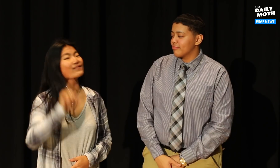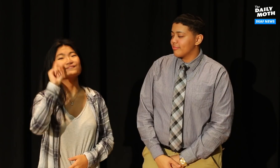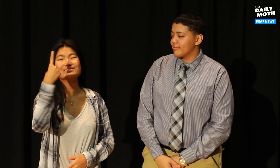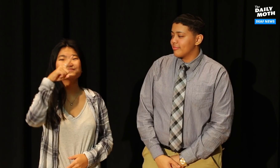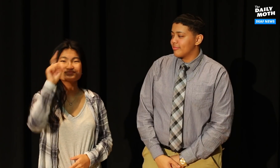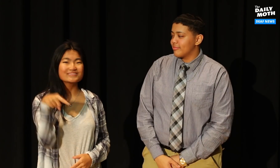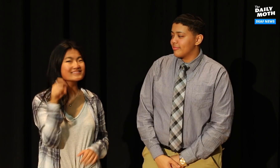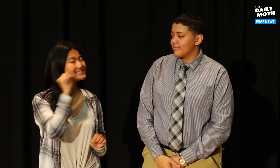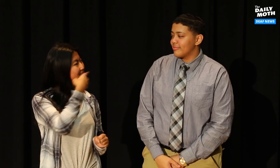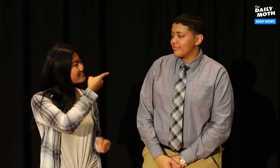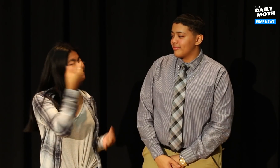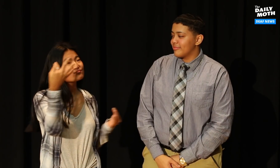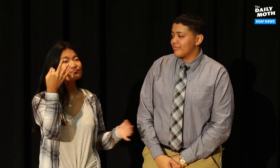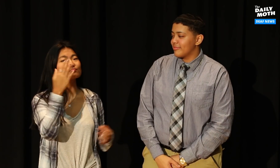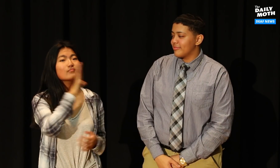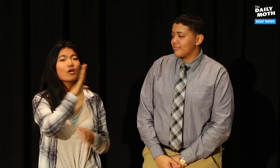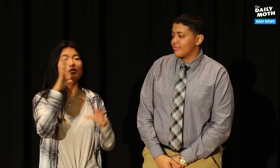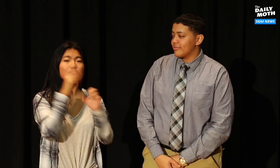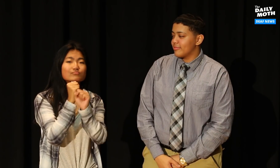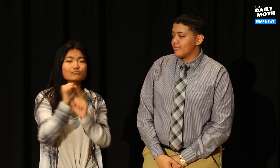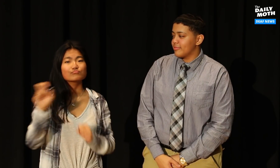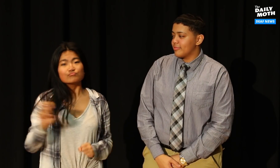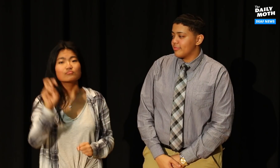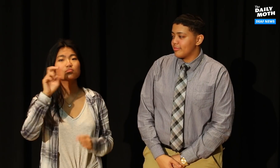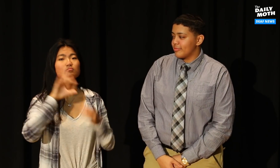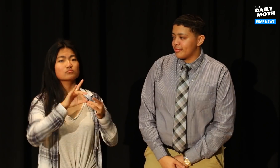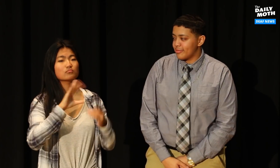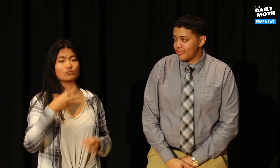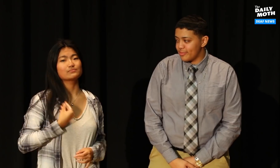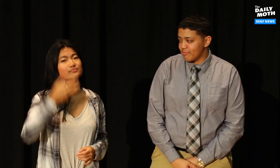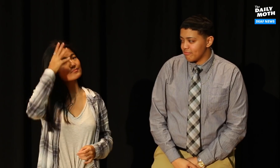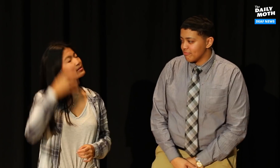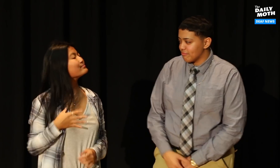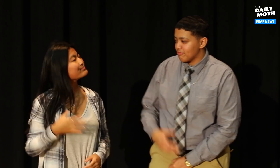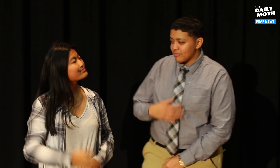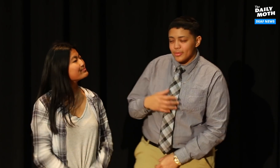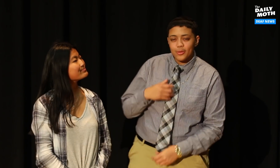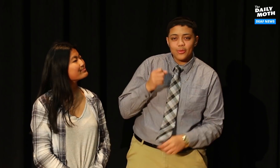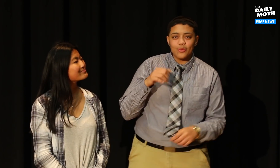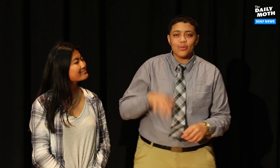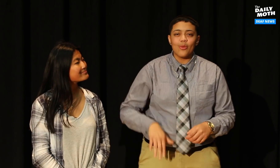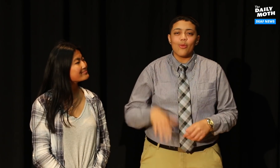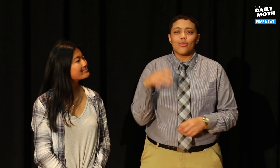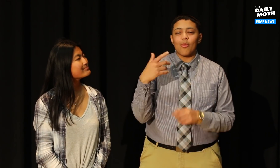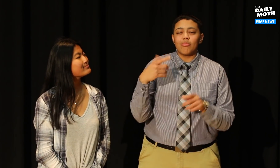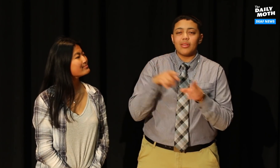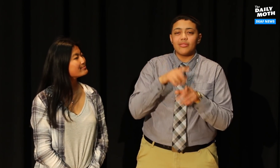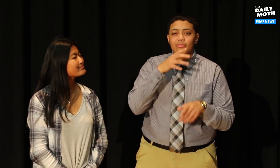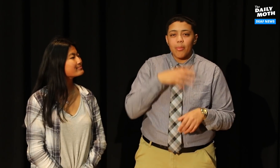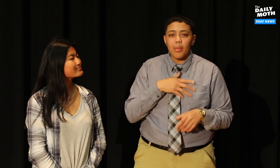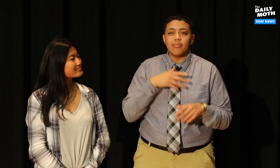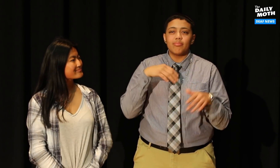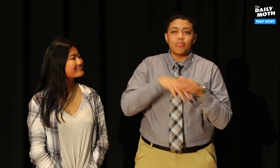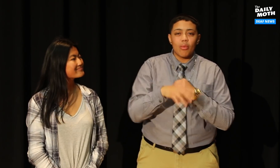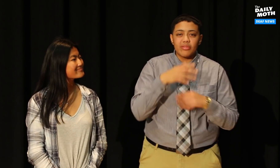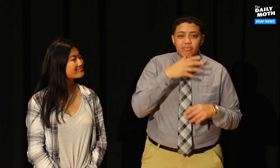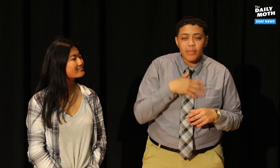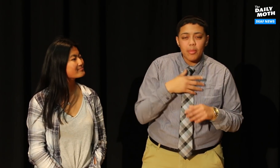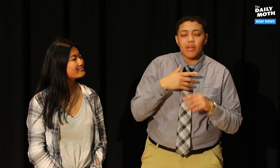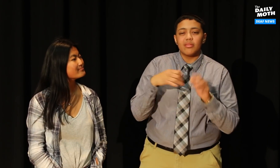First question, can you summarize your journey as a trans male? I was born and raised as female.